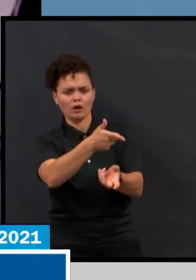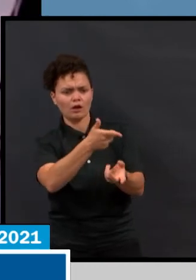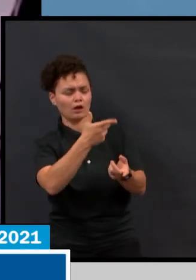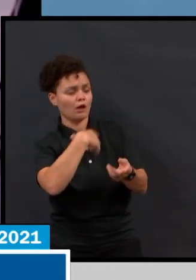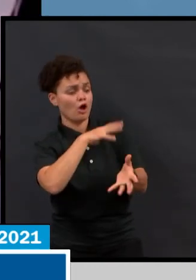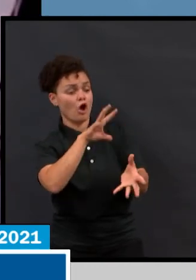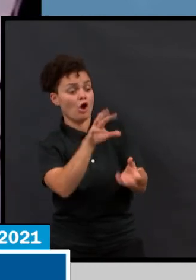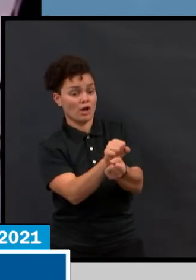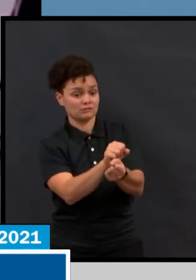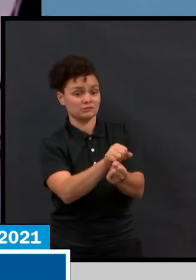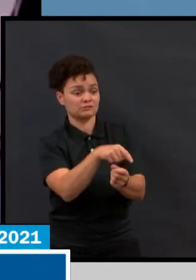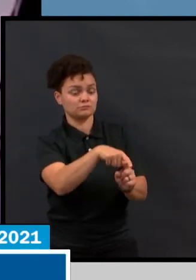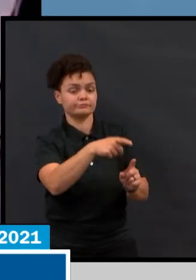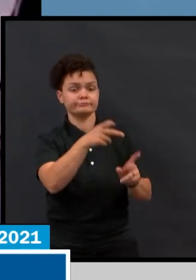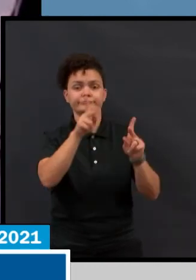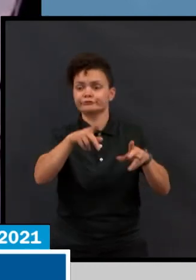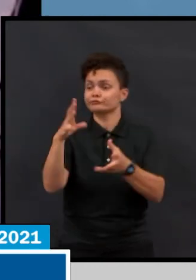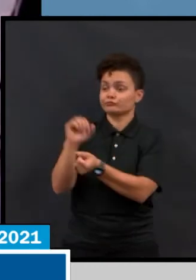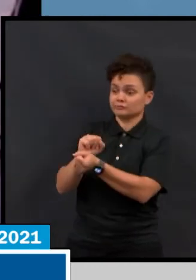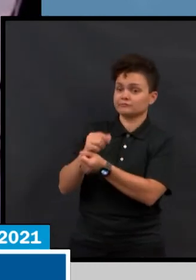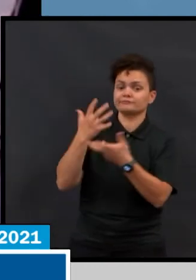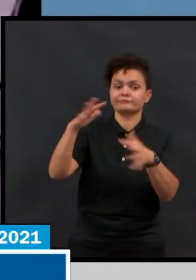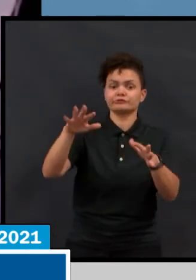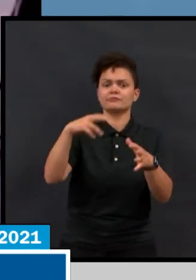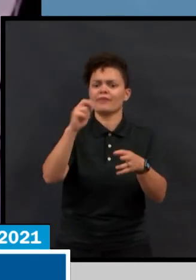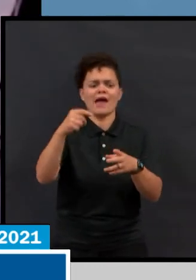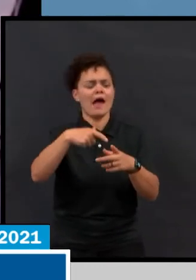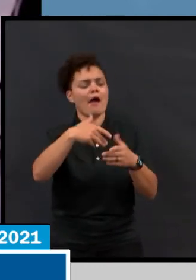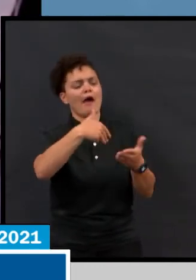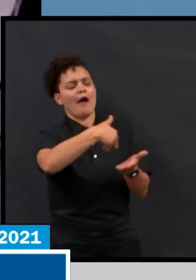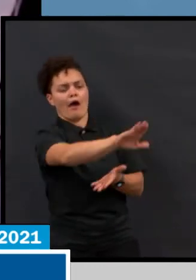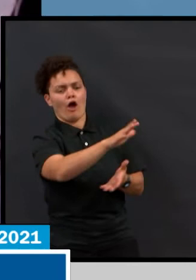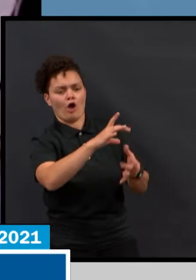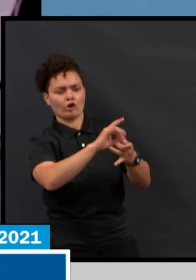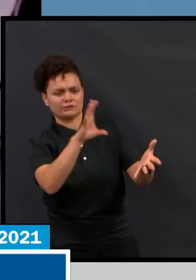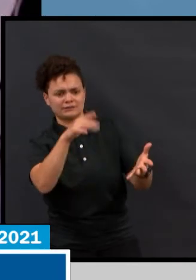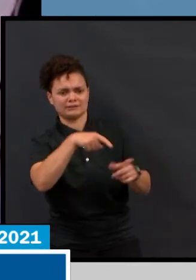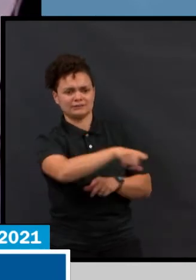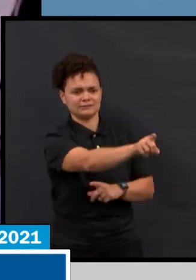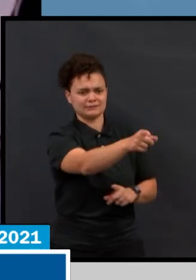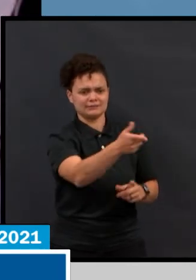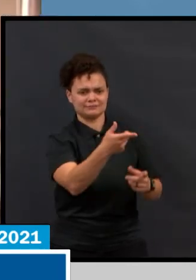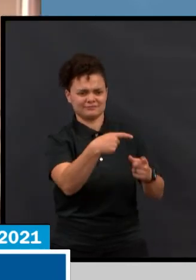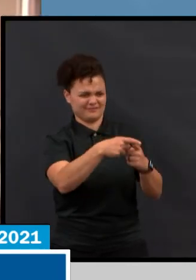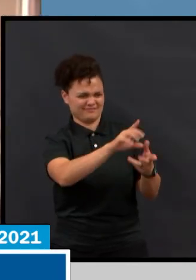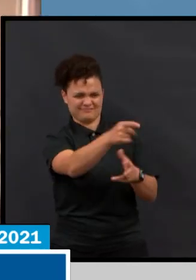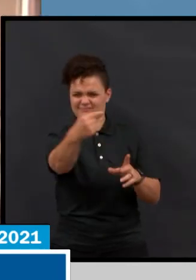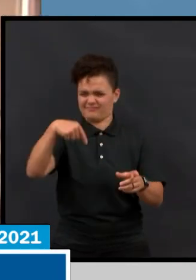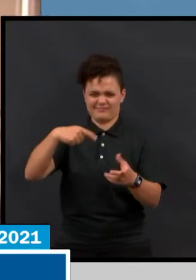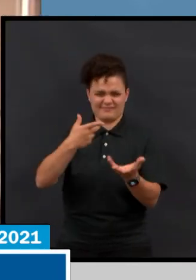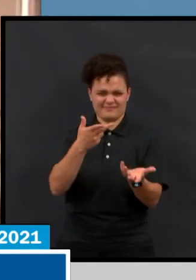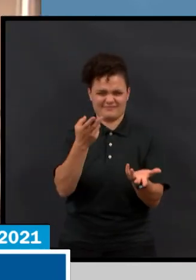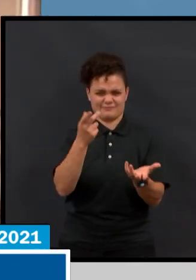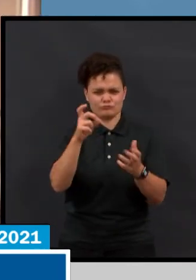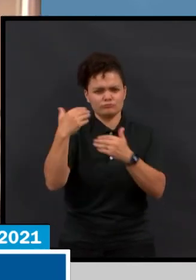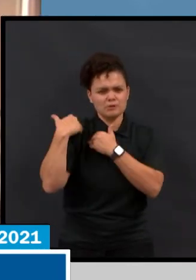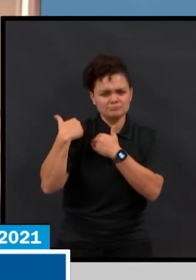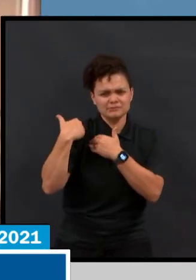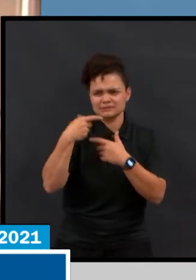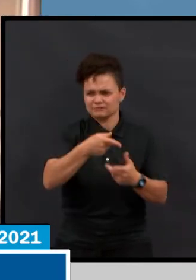that they were arrested for where is the criminal accountability well uh david uh thanks for asking